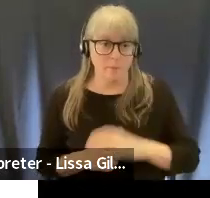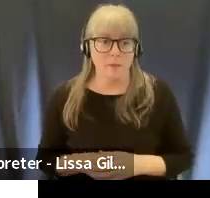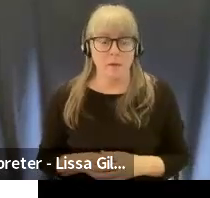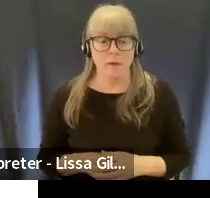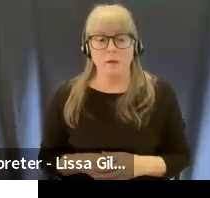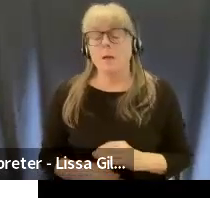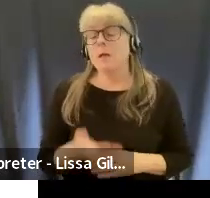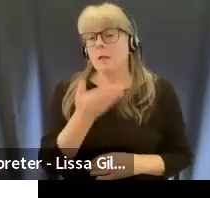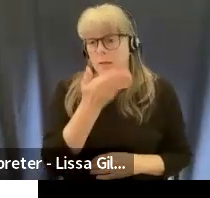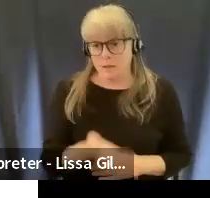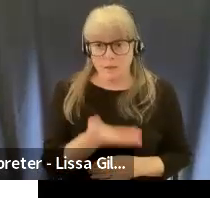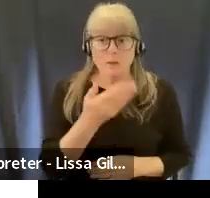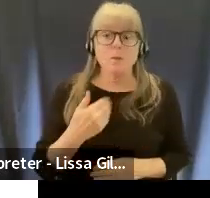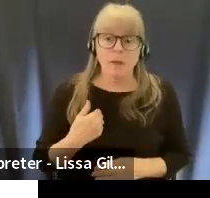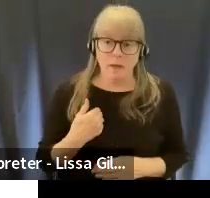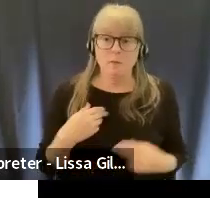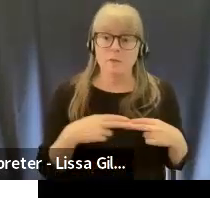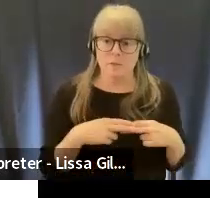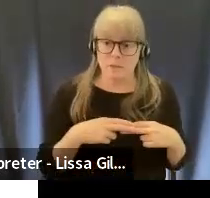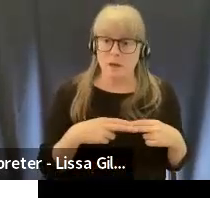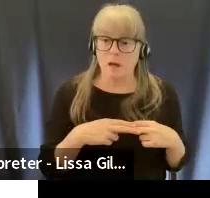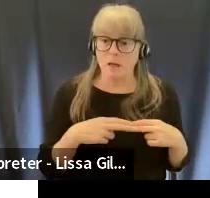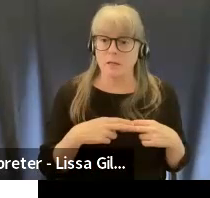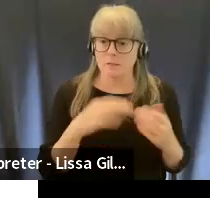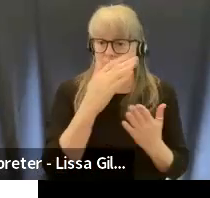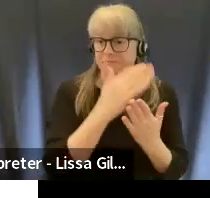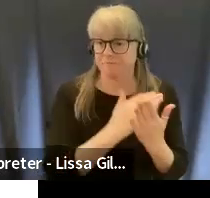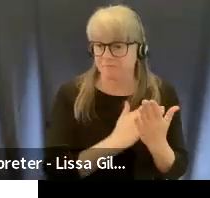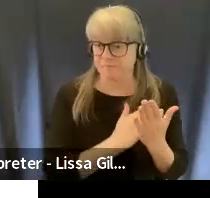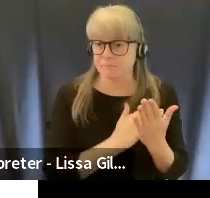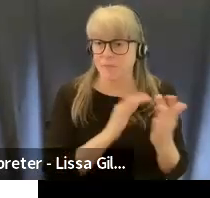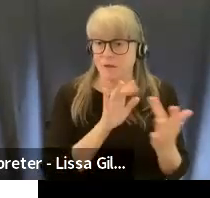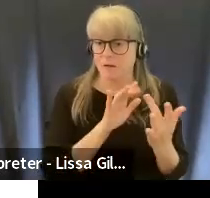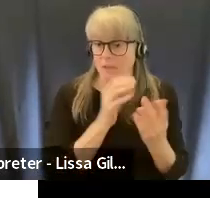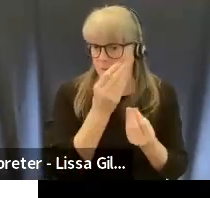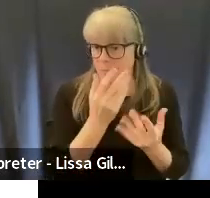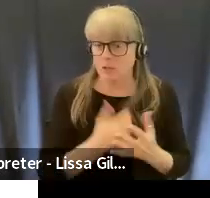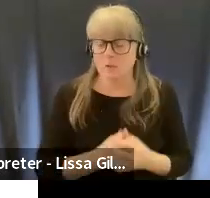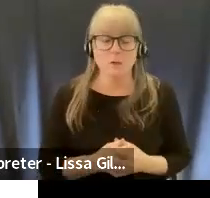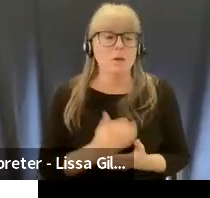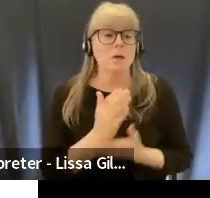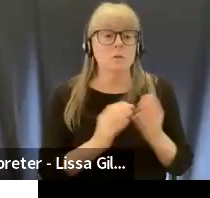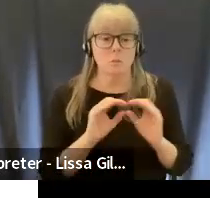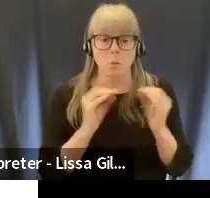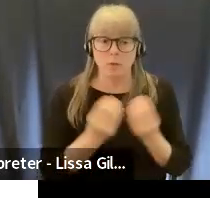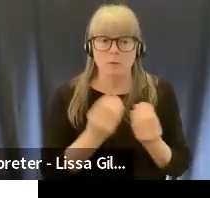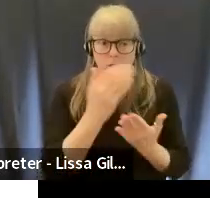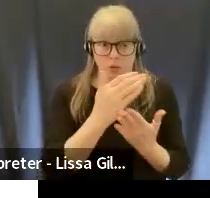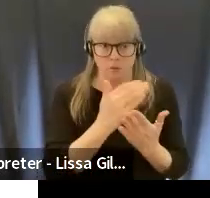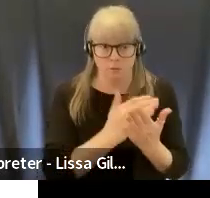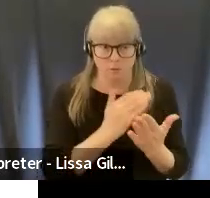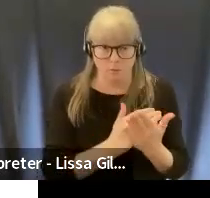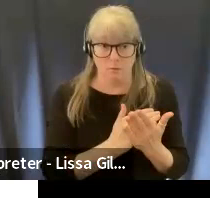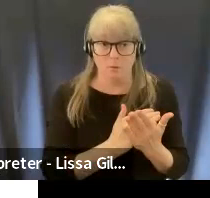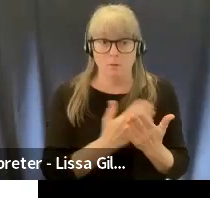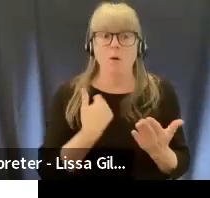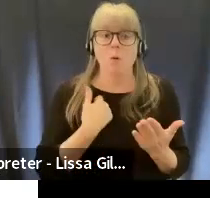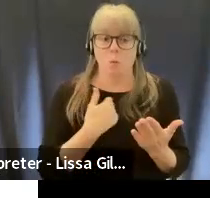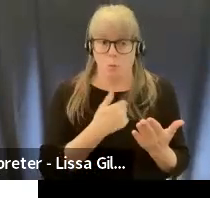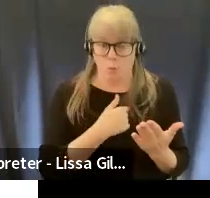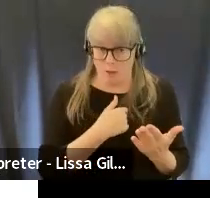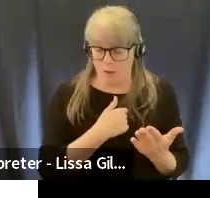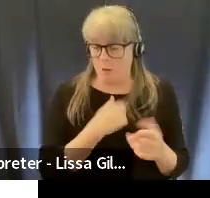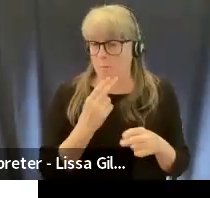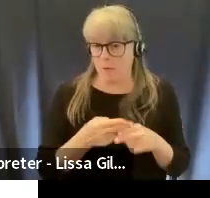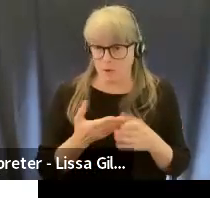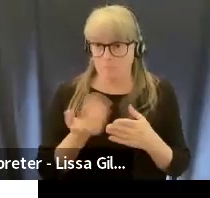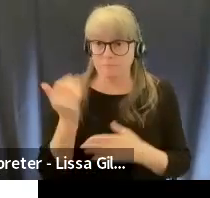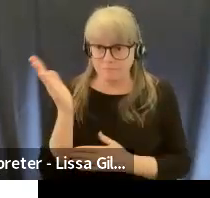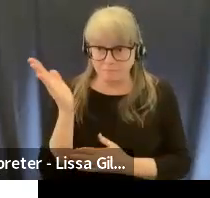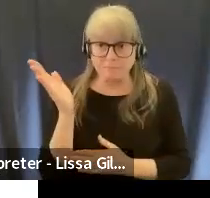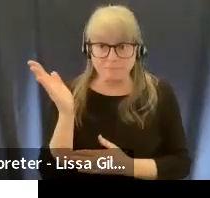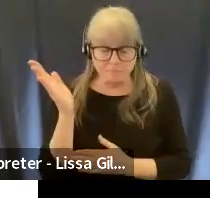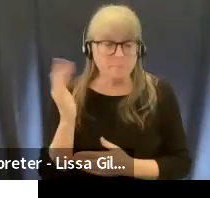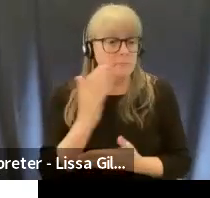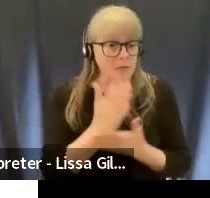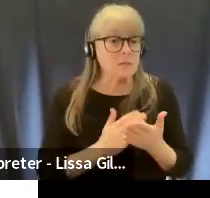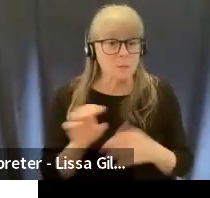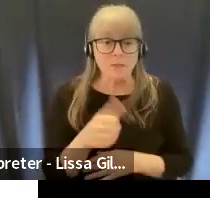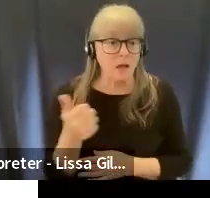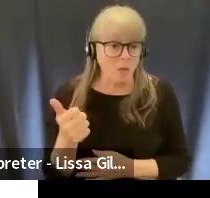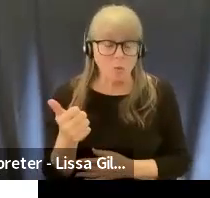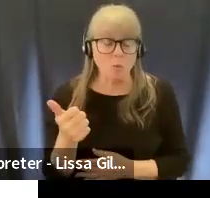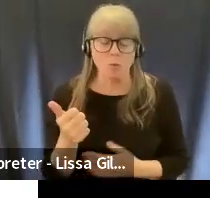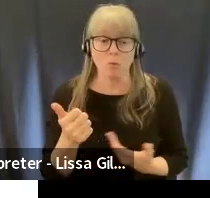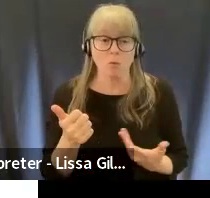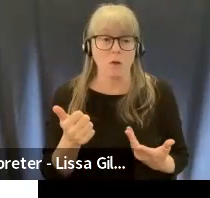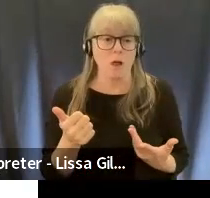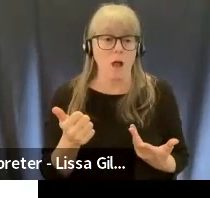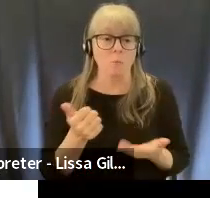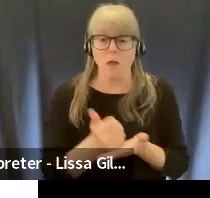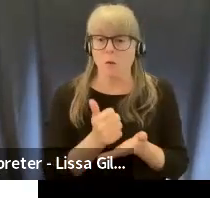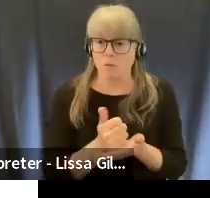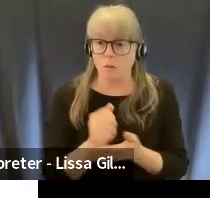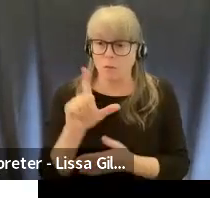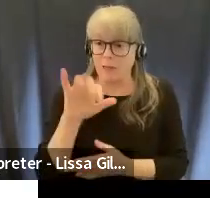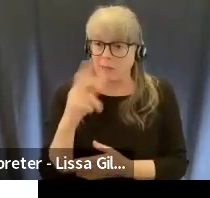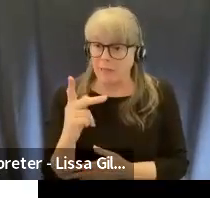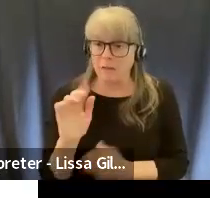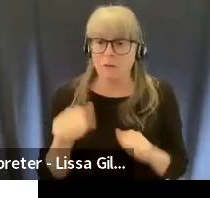So some of the organizations listed are ones that we did speak about in the presentation, and some of the other links included, are helpful links that you can go to to sign up for like 9.